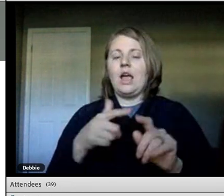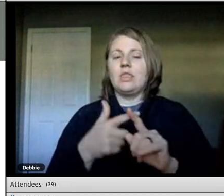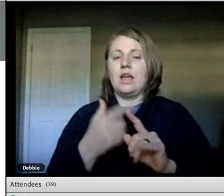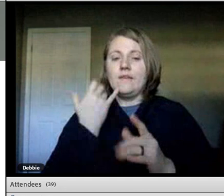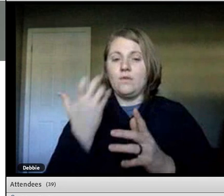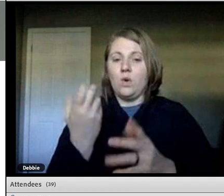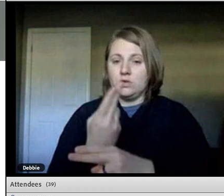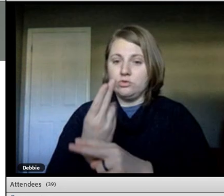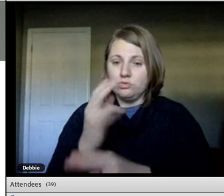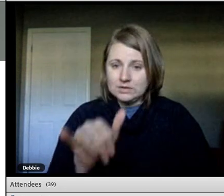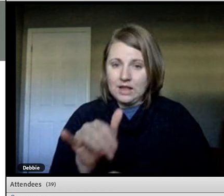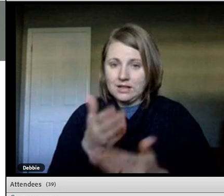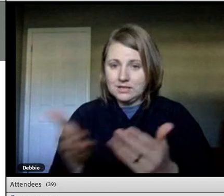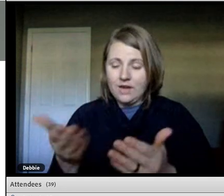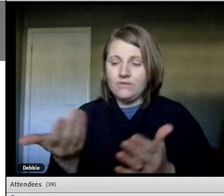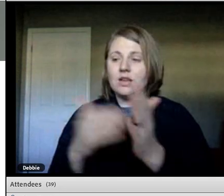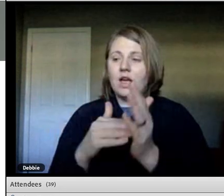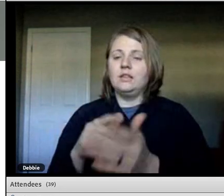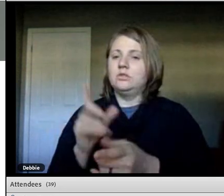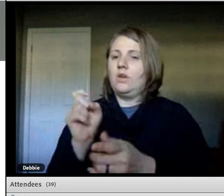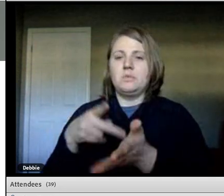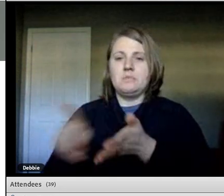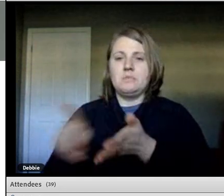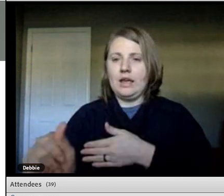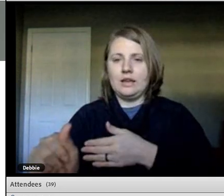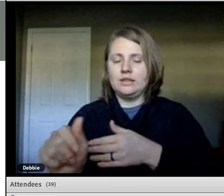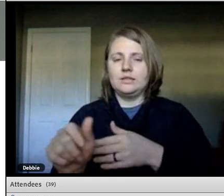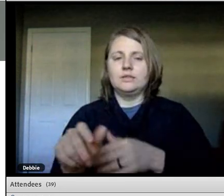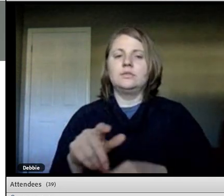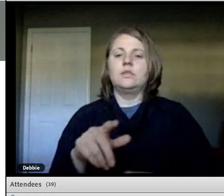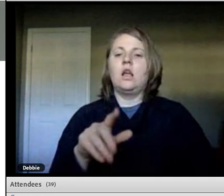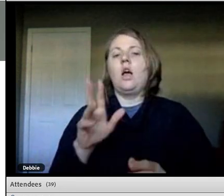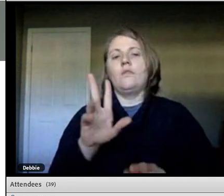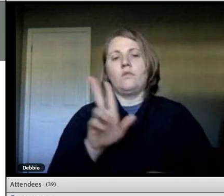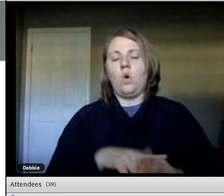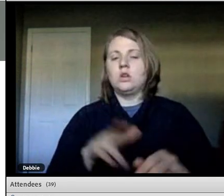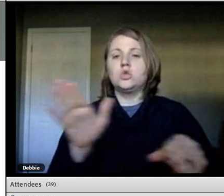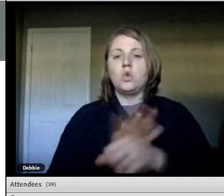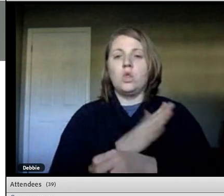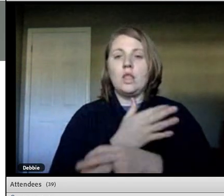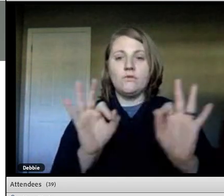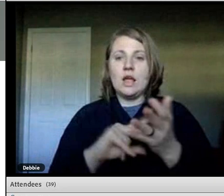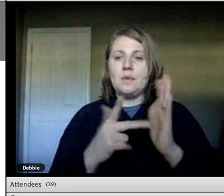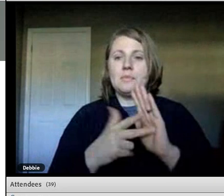and then of course totally free means there's no charge. So if it's totally free, though, you're paying for it.